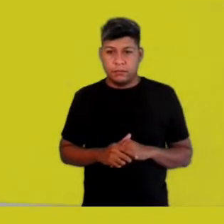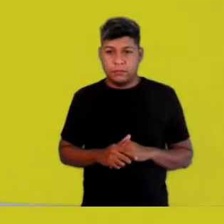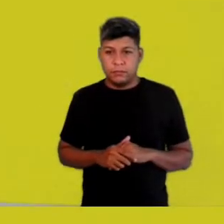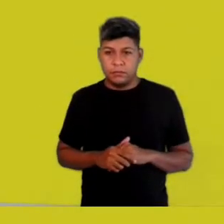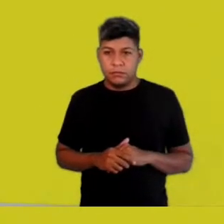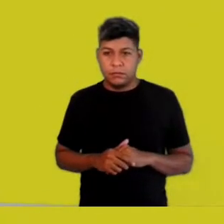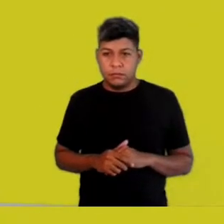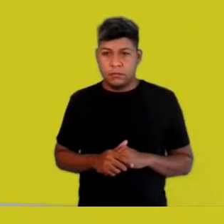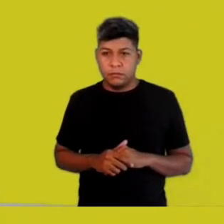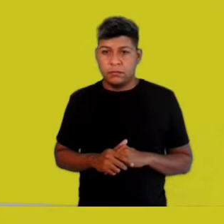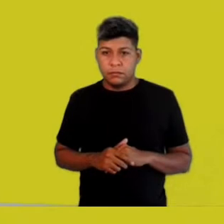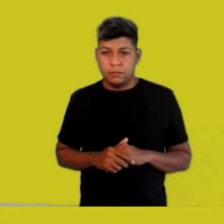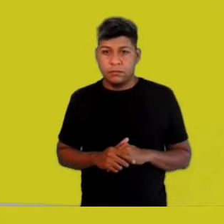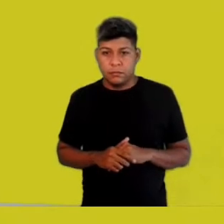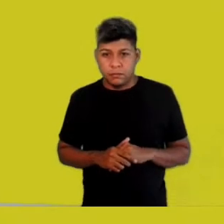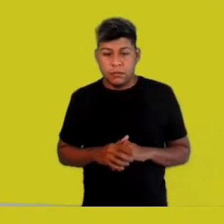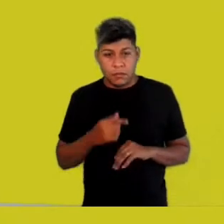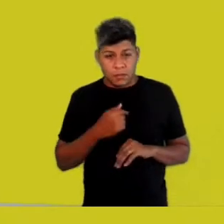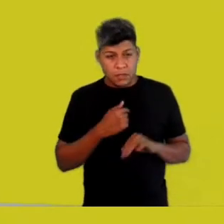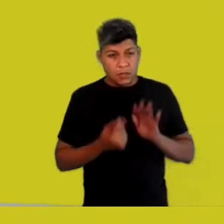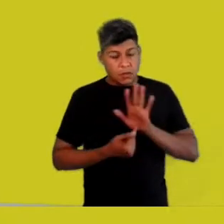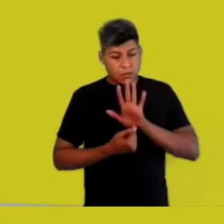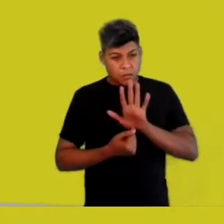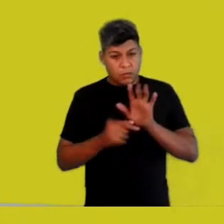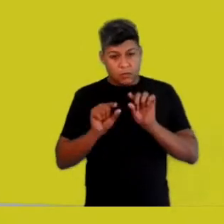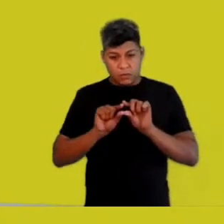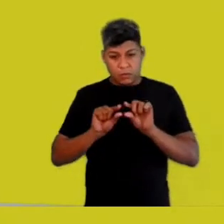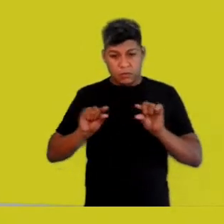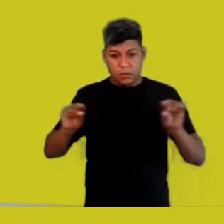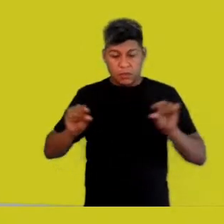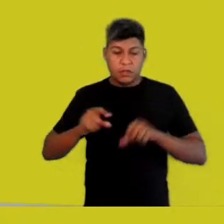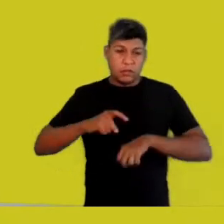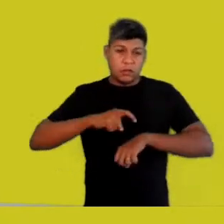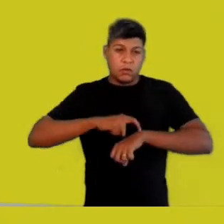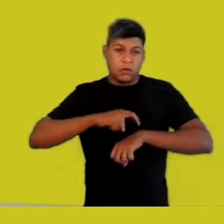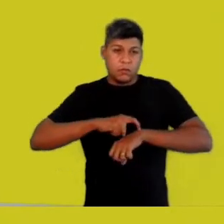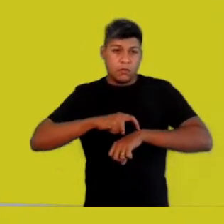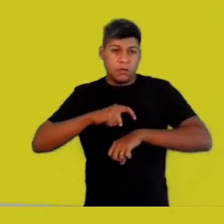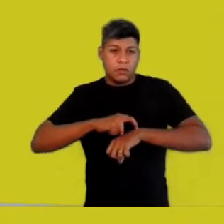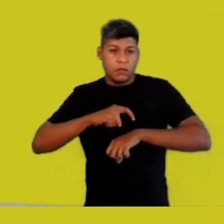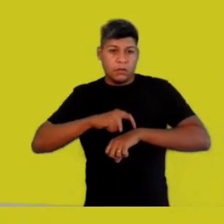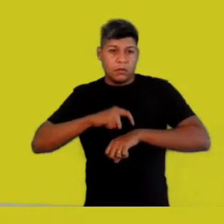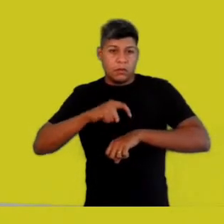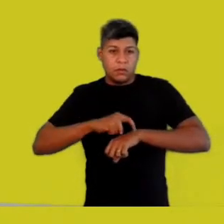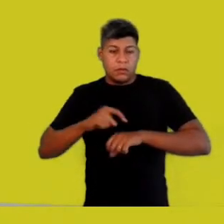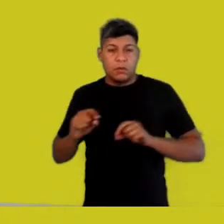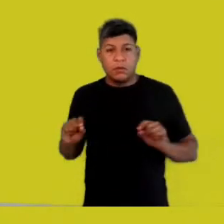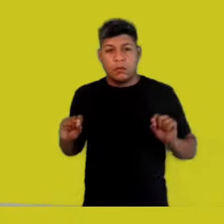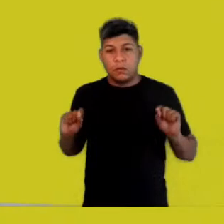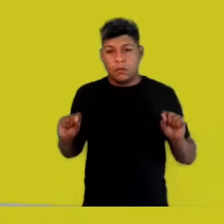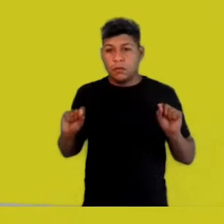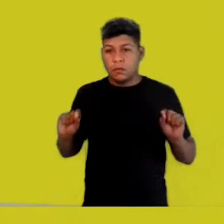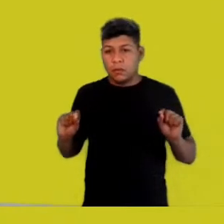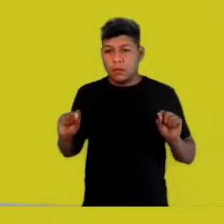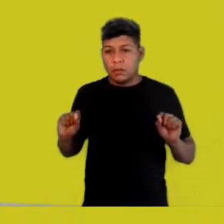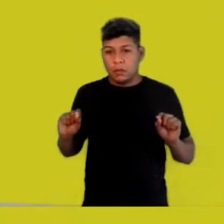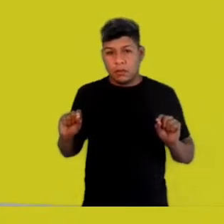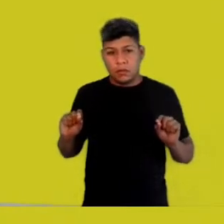I chose this excerpt at some moment in the first elaborations,